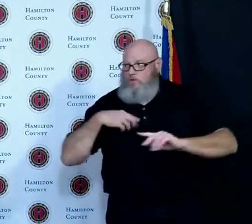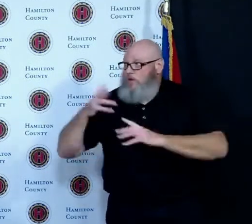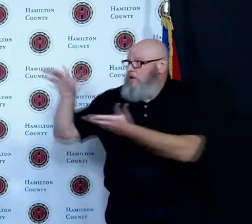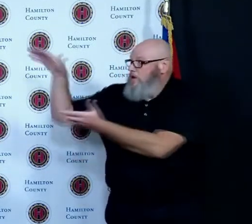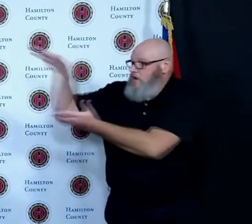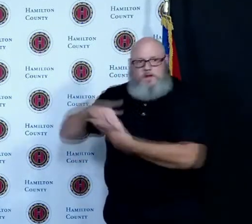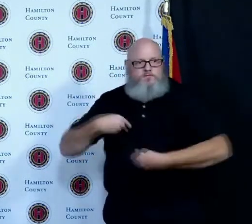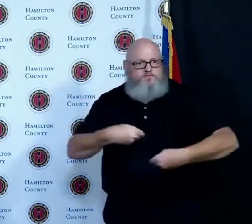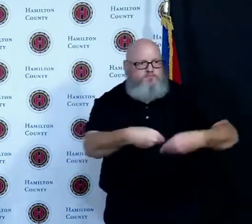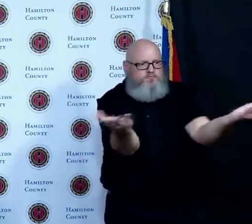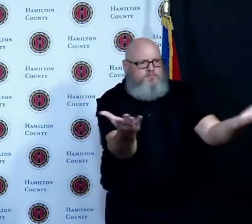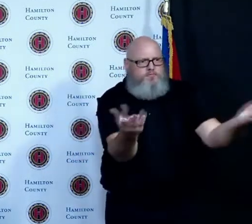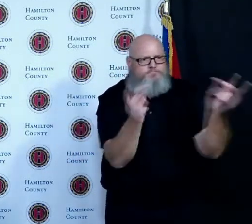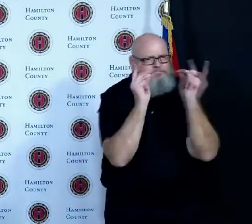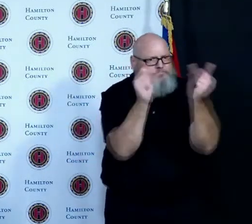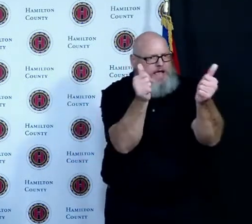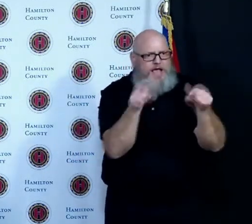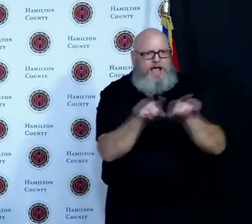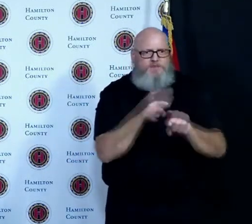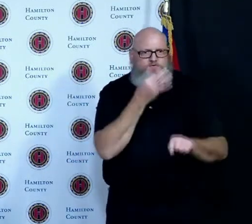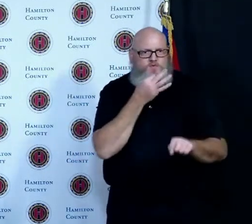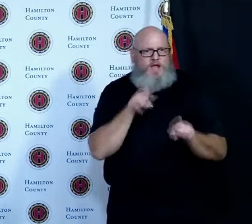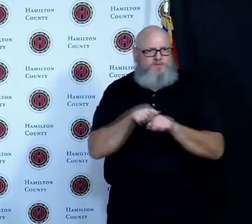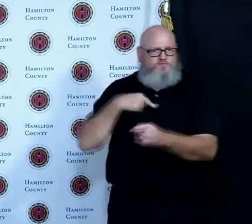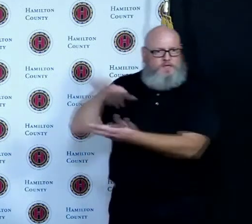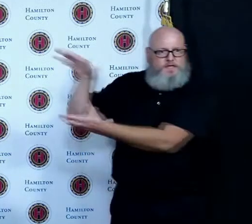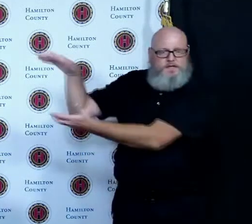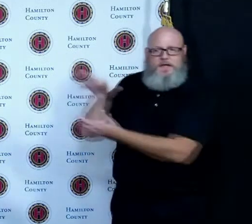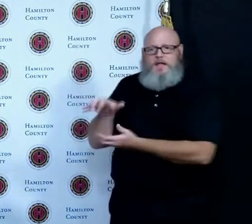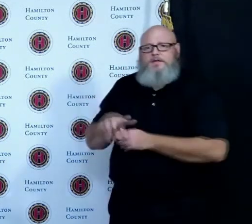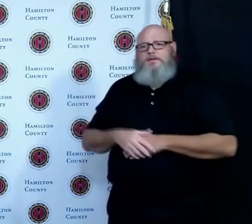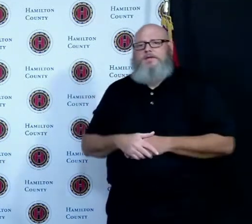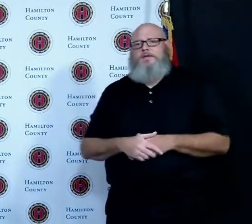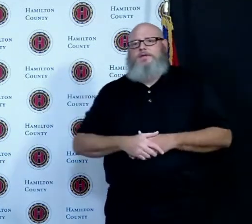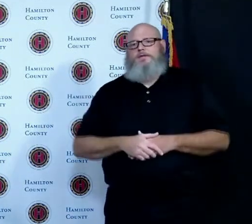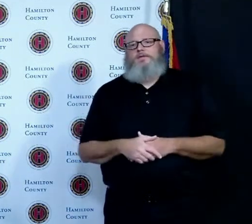and I'm able to scale it up in teams so that we have the ability to work across the county and